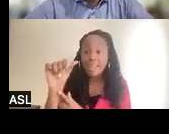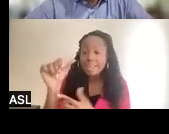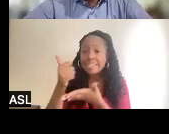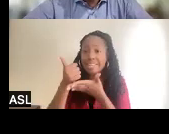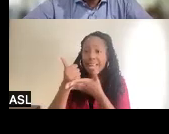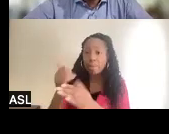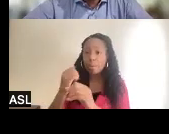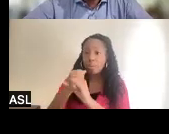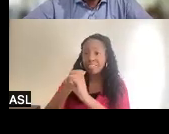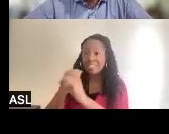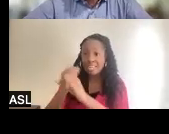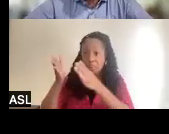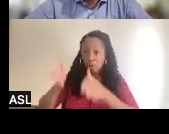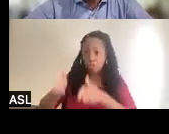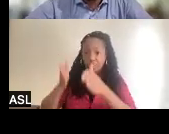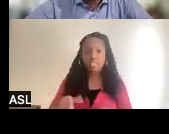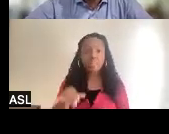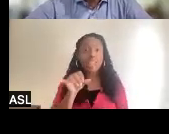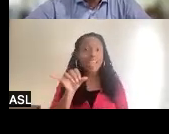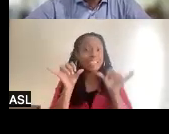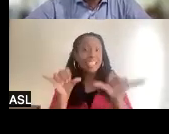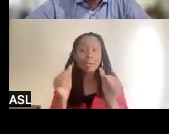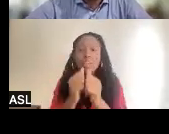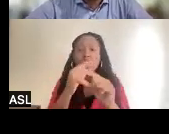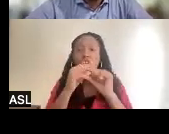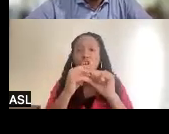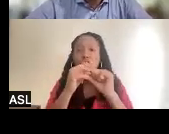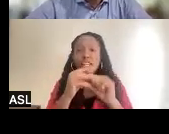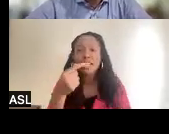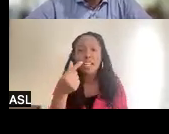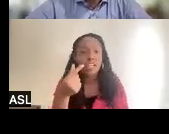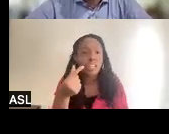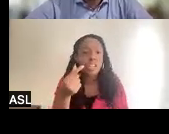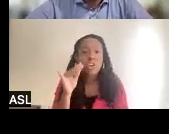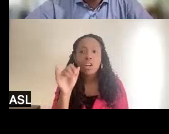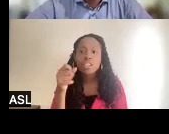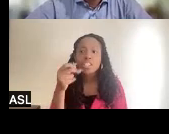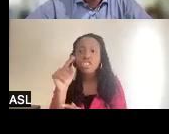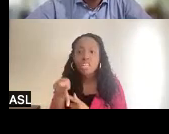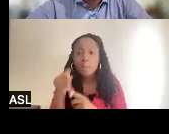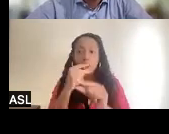with Guardianship and letter of intent becomes the world's greatest set of instructions for our